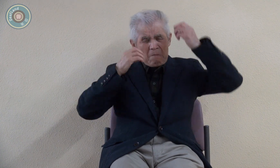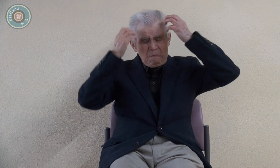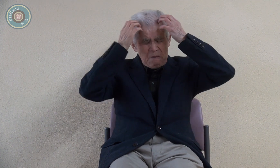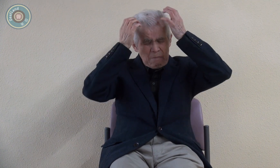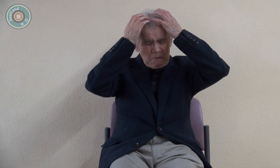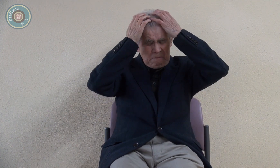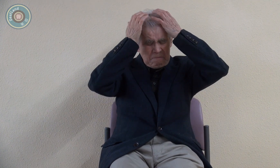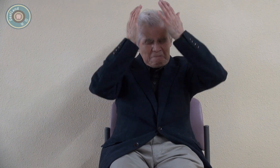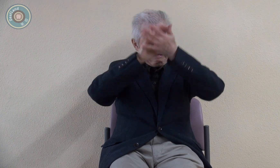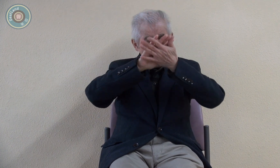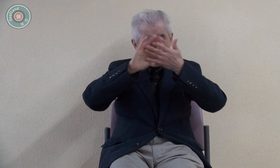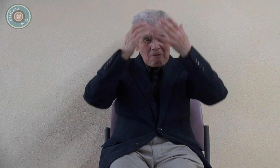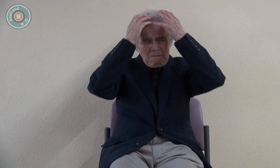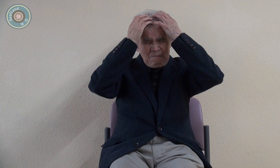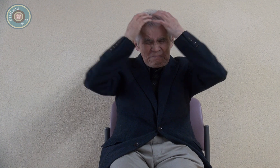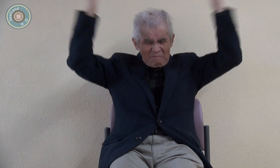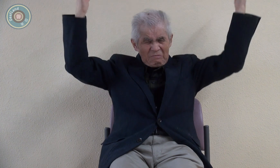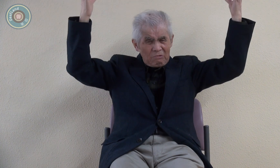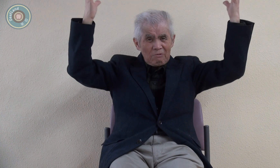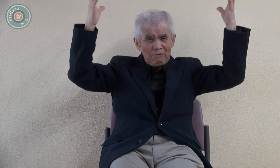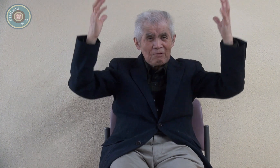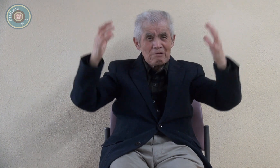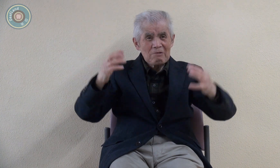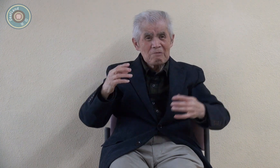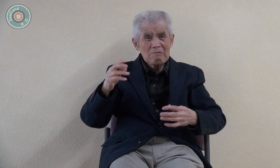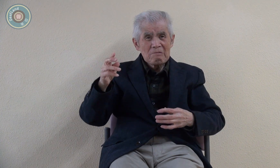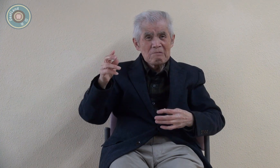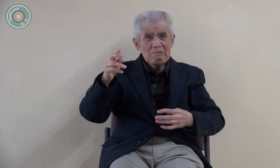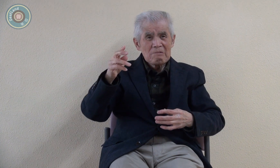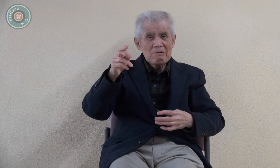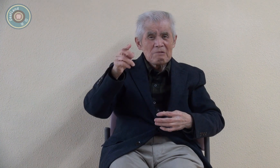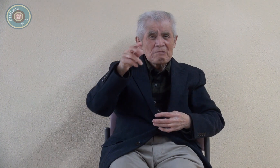people whose hair was spread as if it had exploded